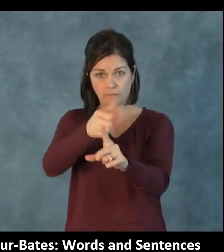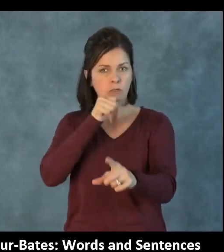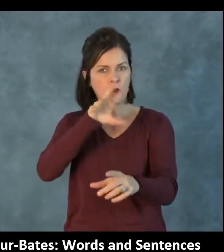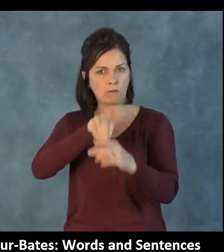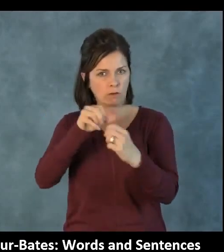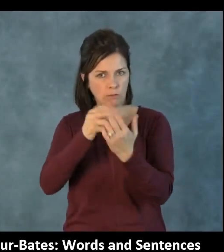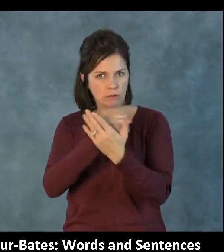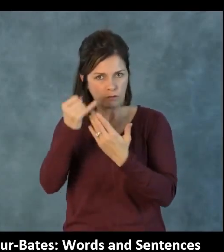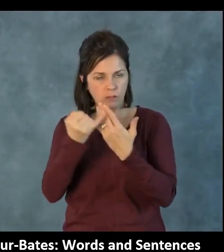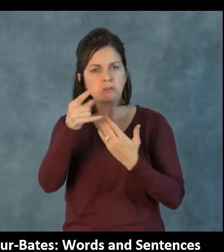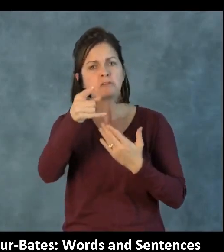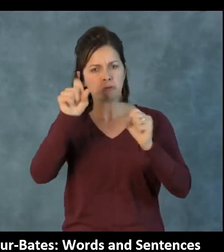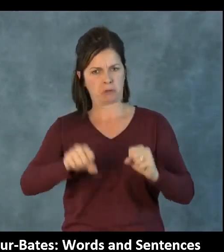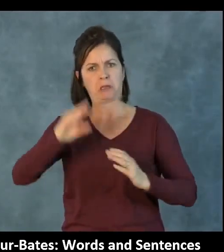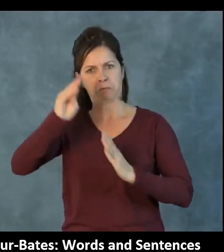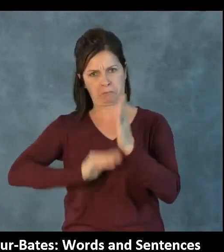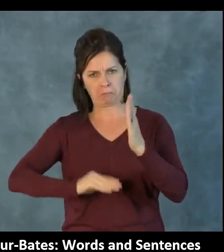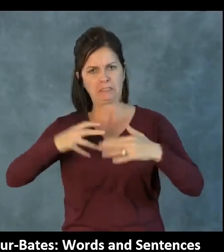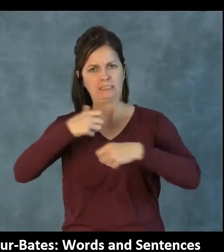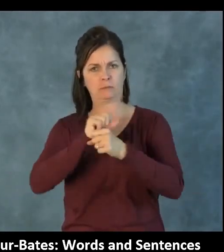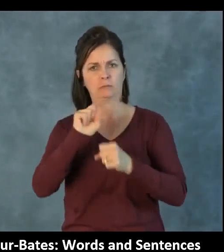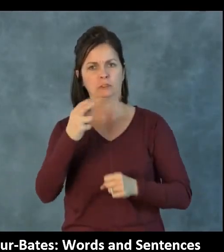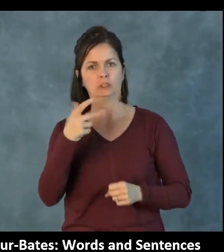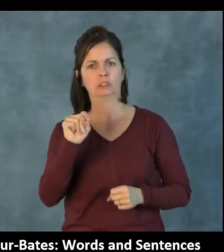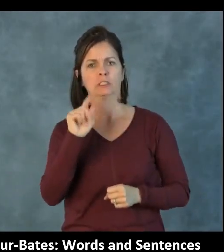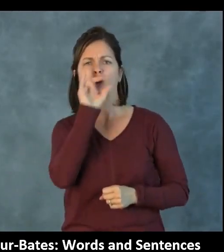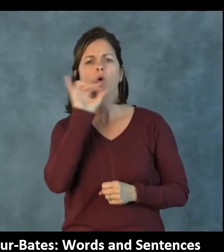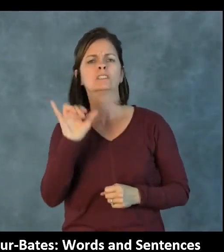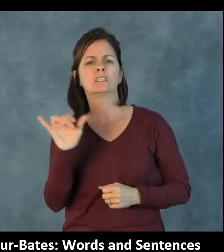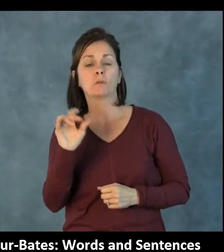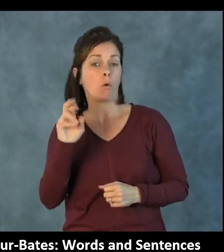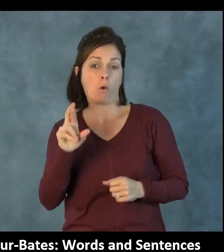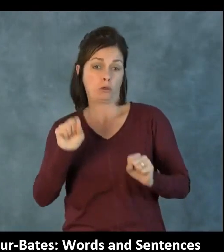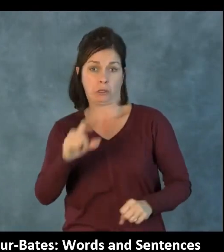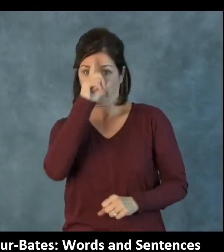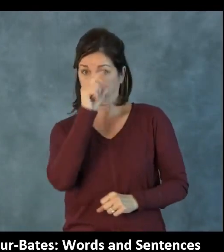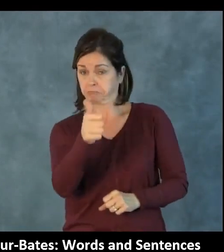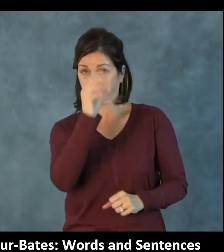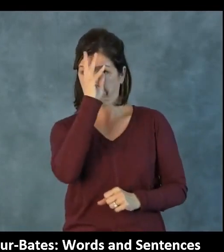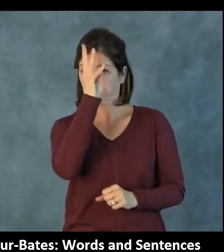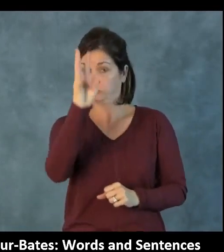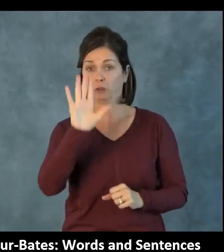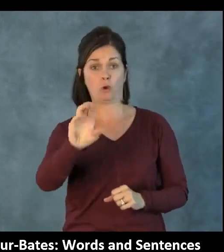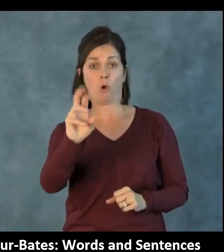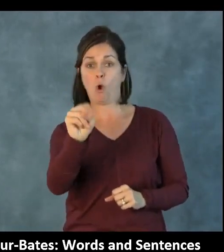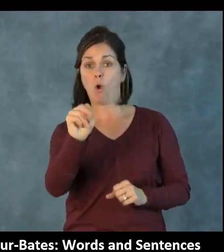similar to this or come up with your own summary sheet, that would be useful to you.